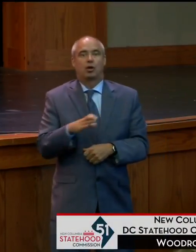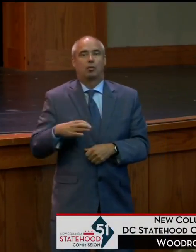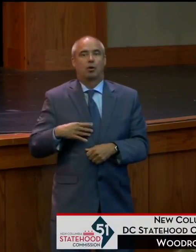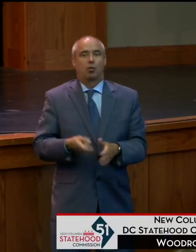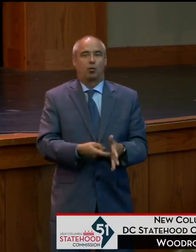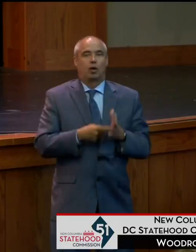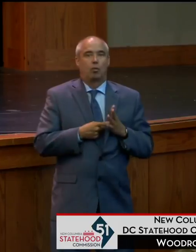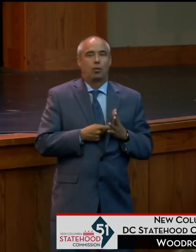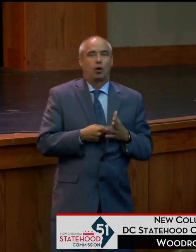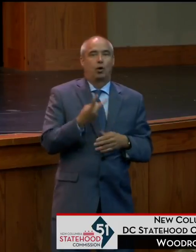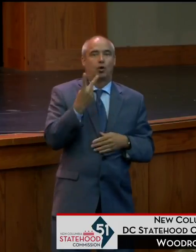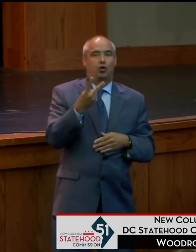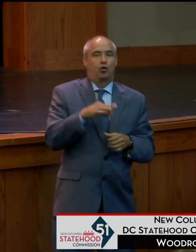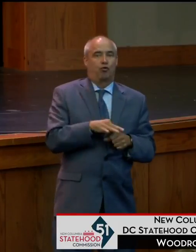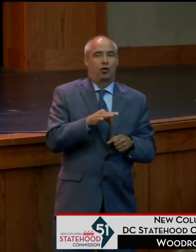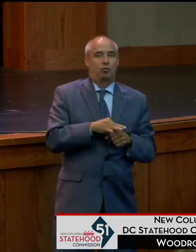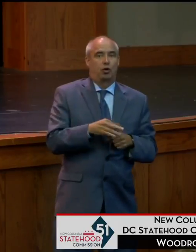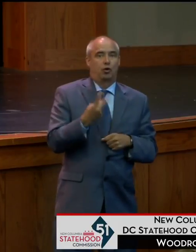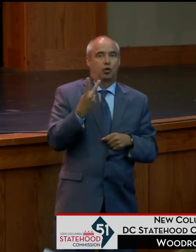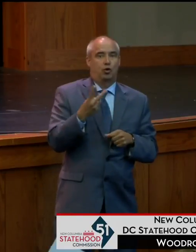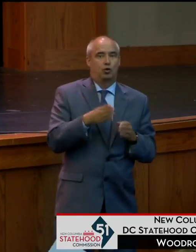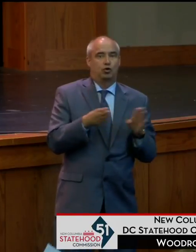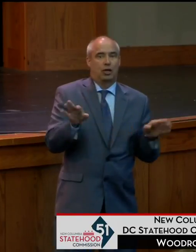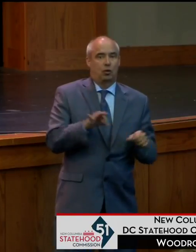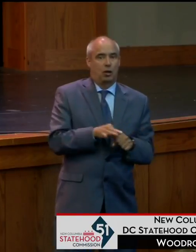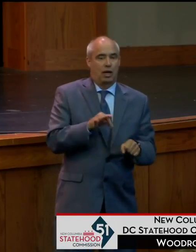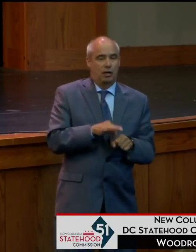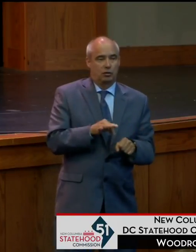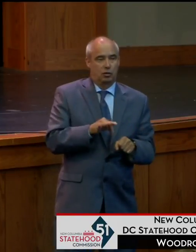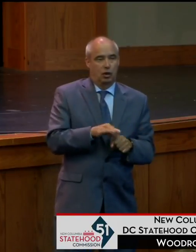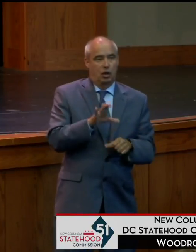TWO VOTES, TWO GENERAL ELECTIONS SO THAT THE CONSTITUTION